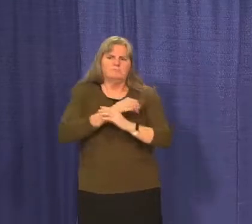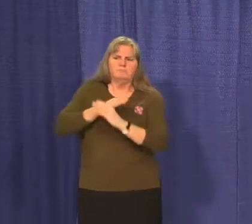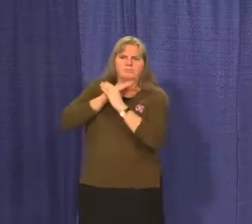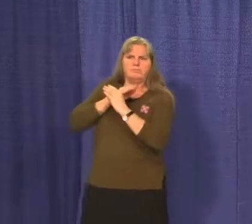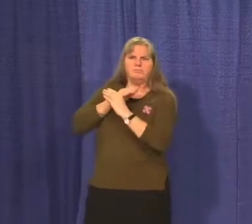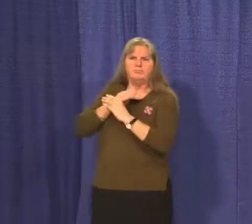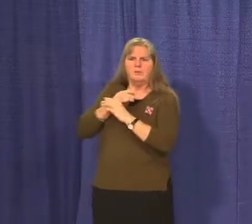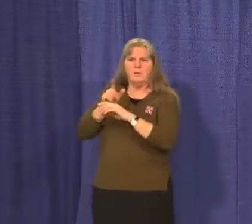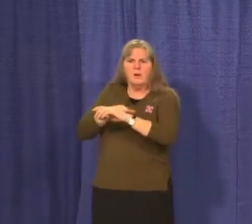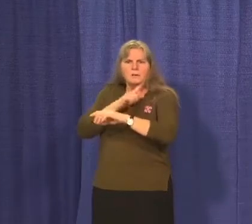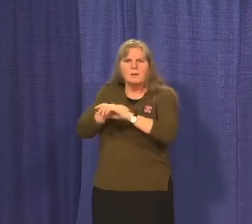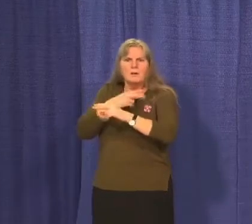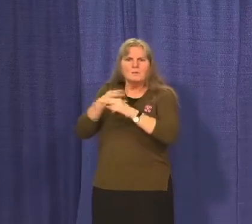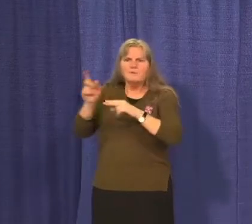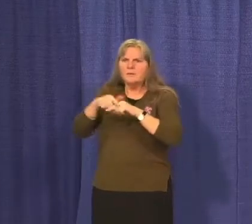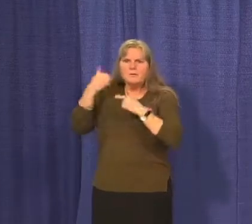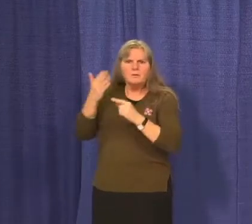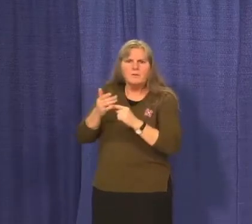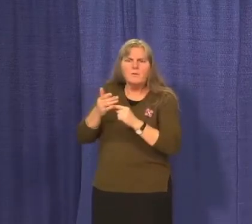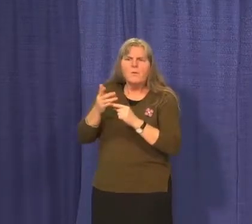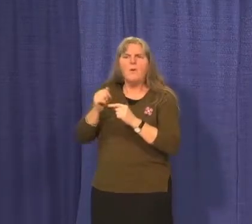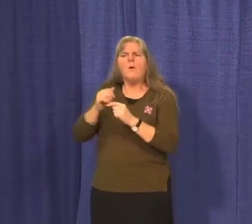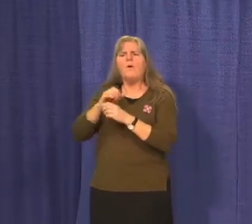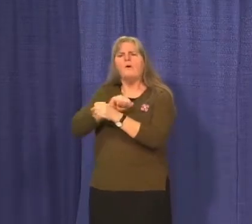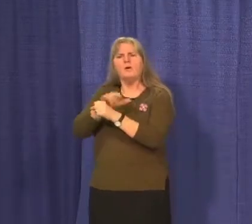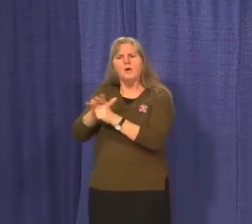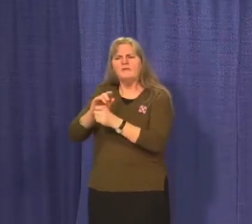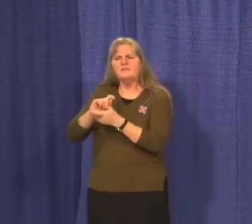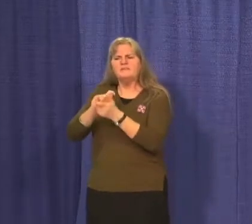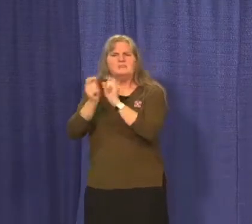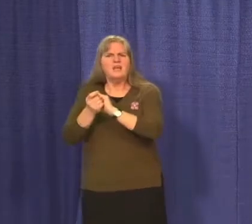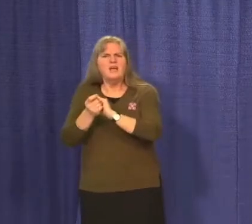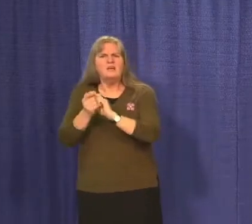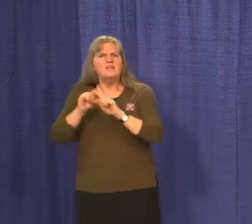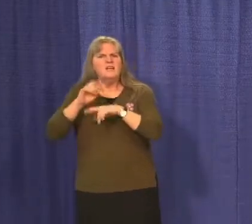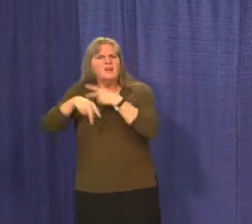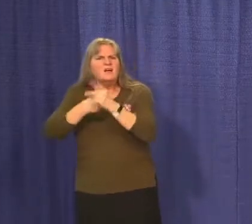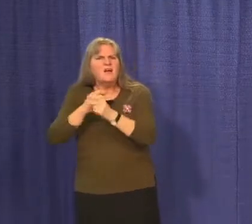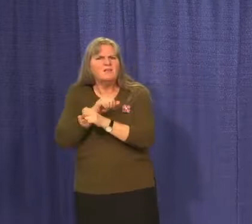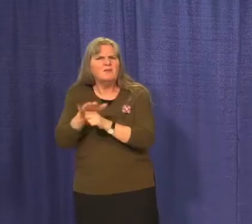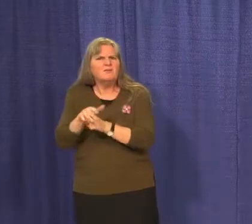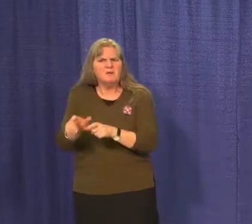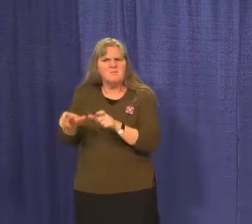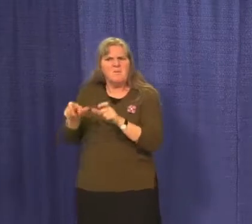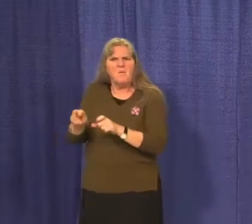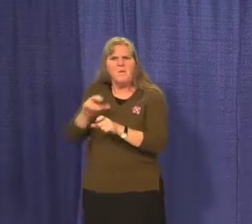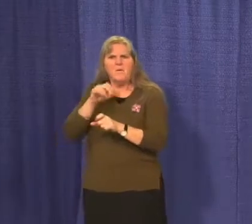effective it is against variant strains of COVID, whether and at what intervals stirs may be